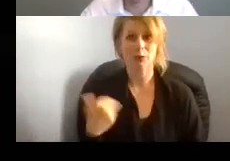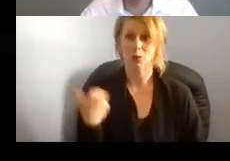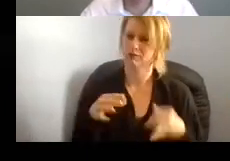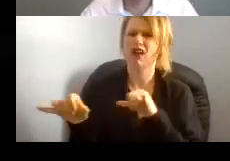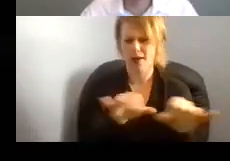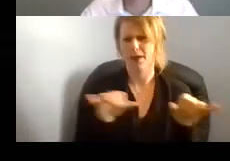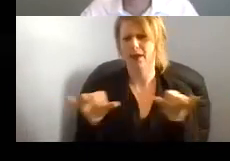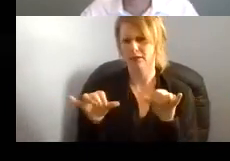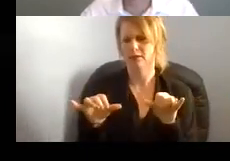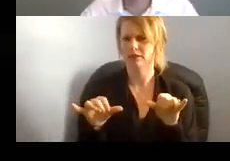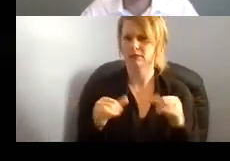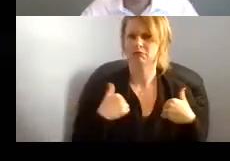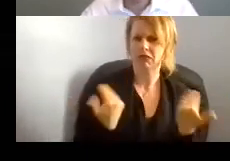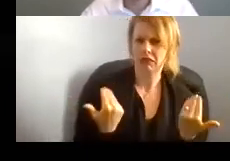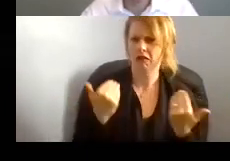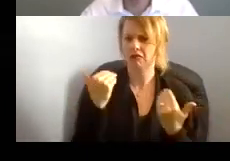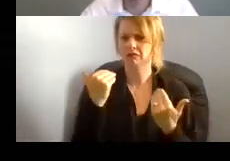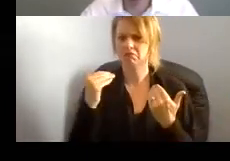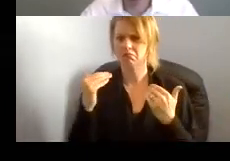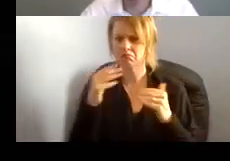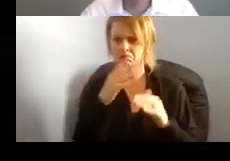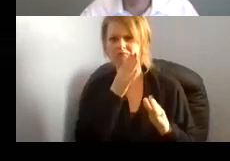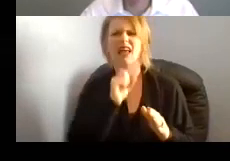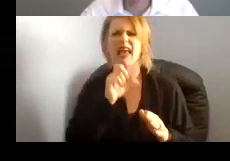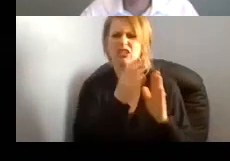adolescents and adults. And for these reasons, it’s often helpful